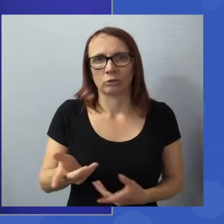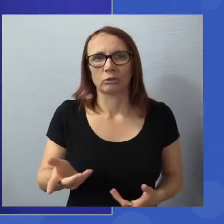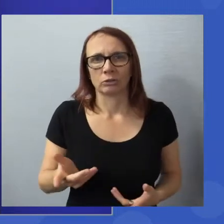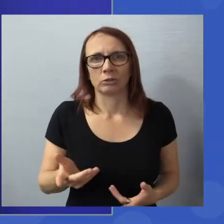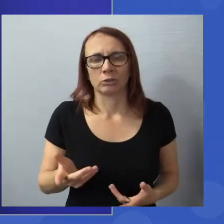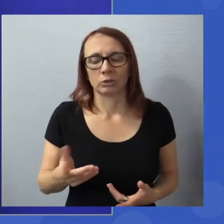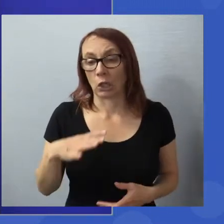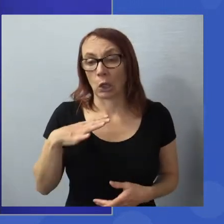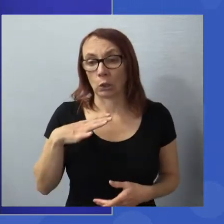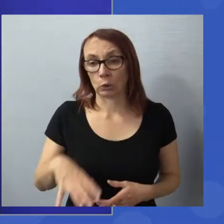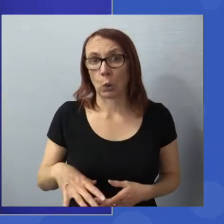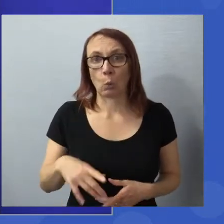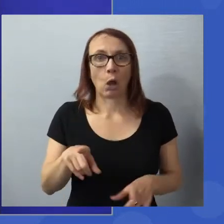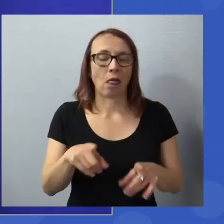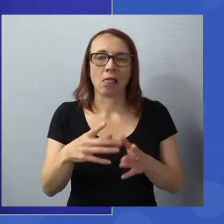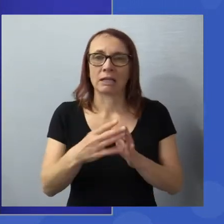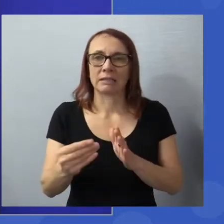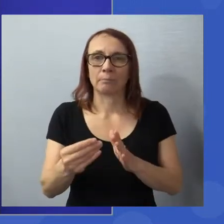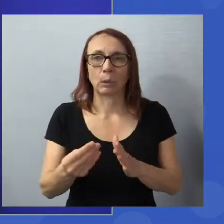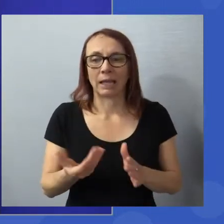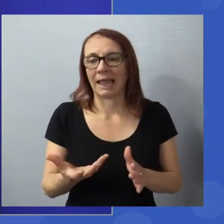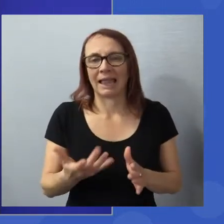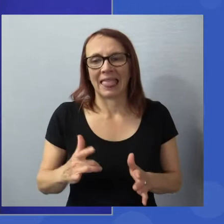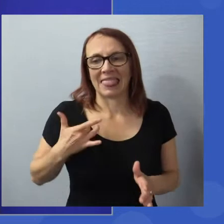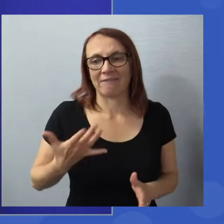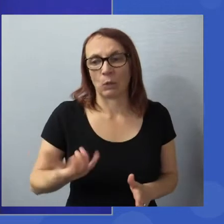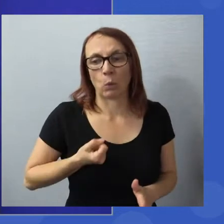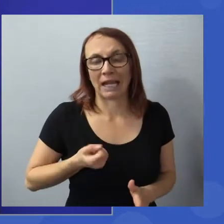they don't want to comply with eleven wage and trade-offs where obviously we